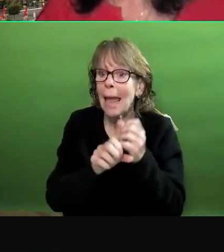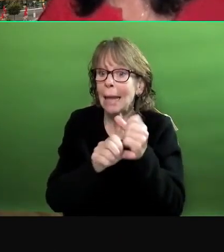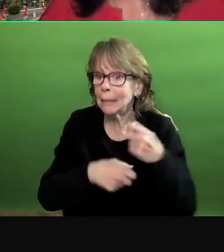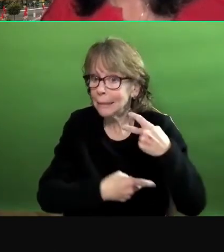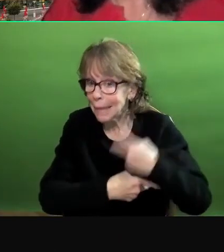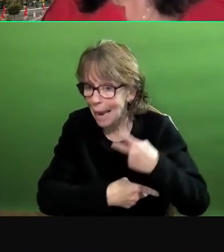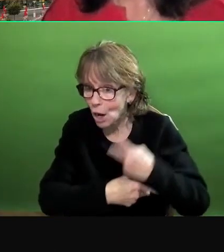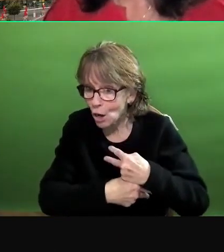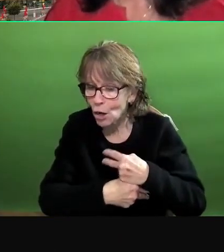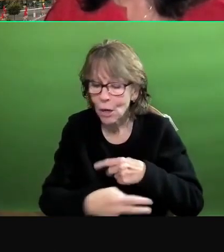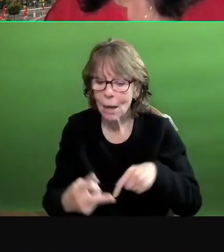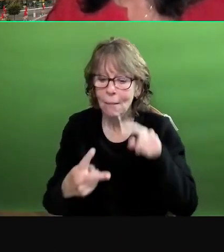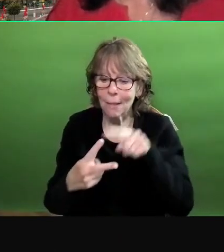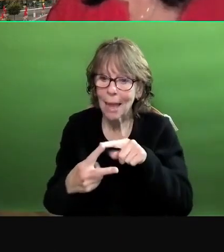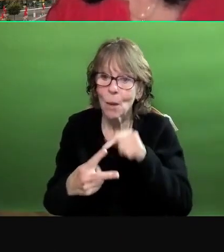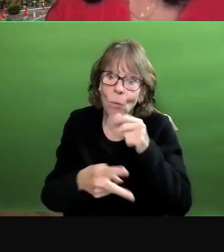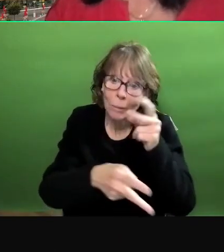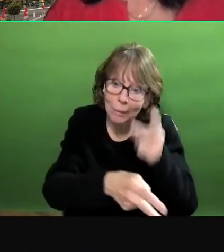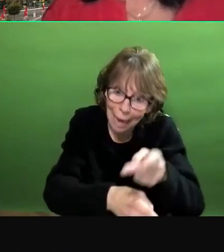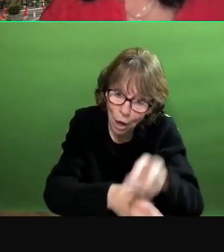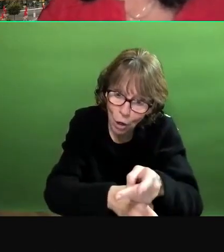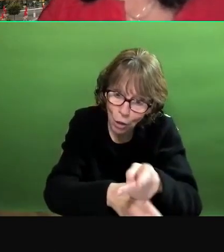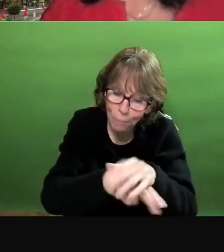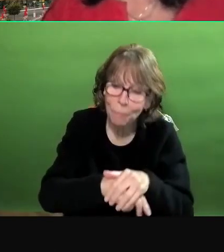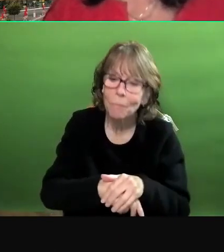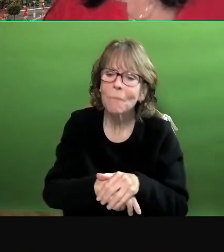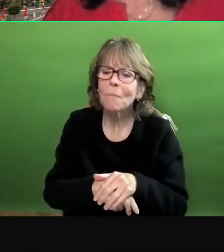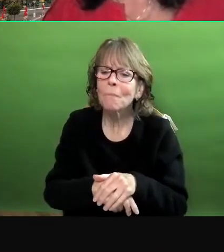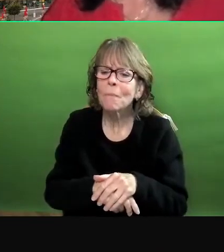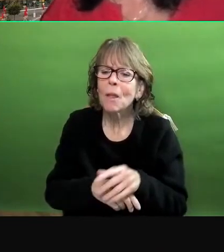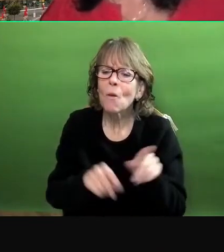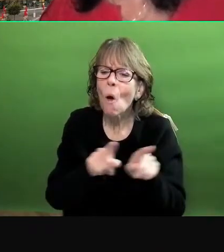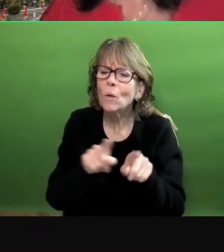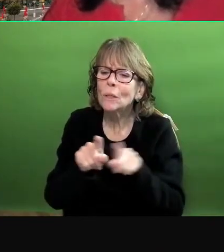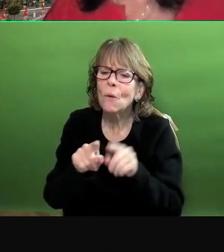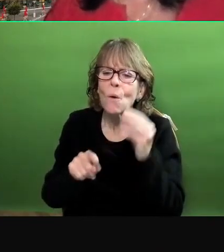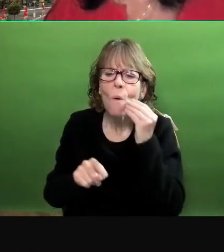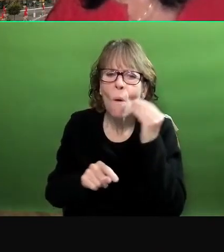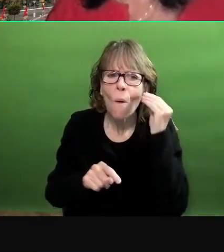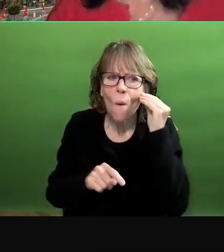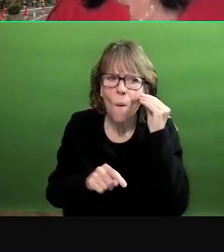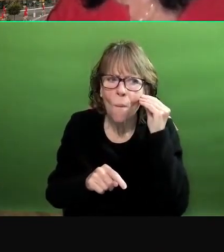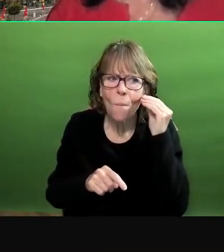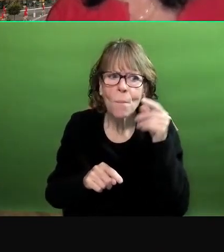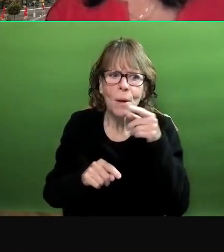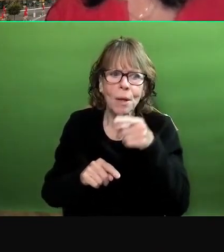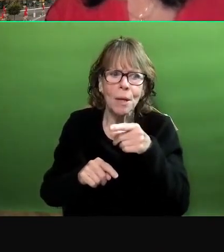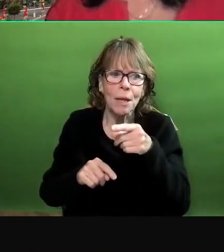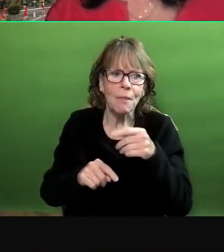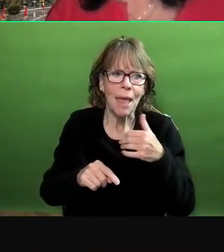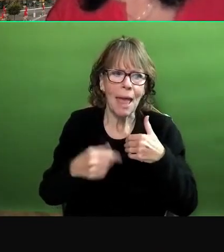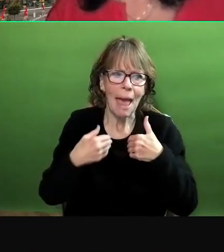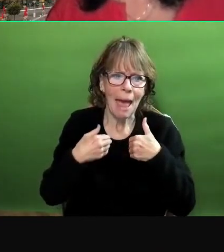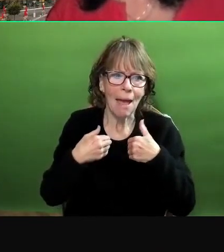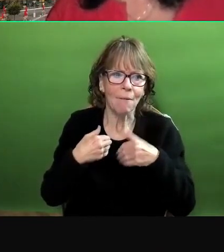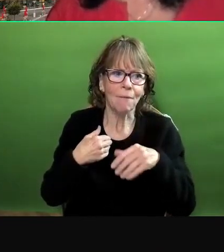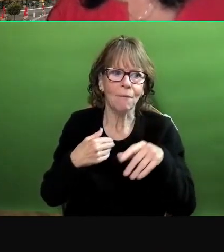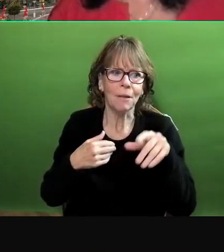And there are frameworks around caregiving at home specifically. There's one called TECH, Technology-enabled caregiving at home, that talks about how we